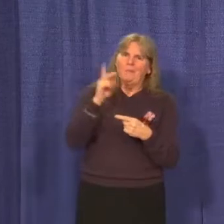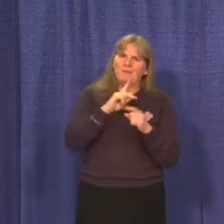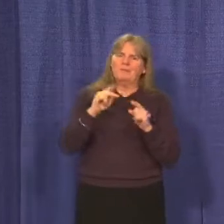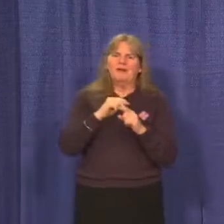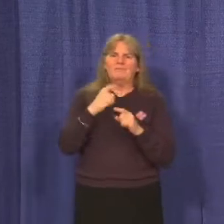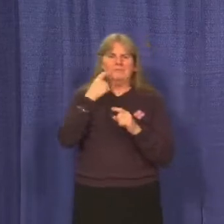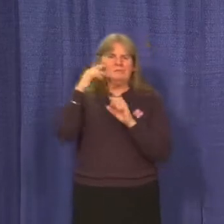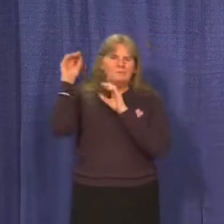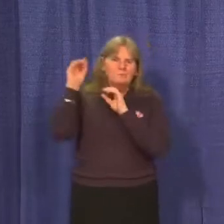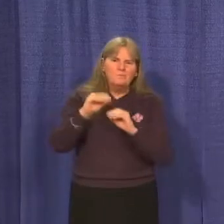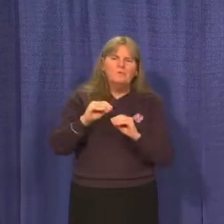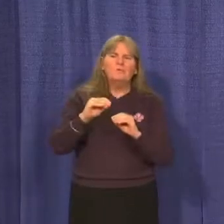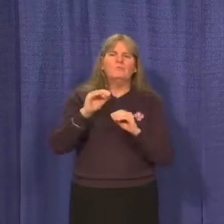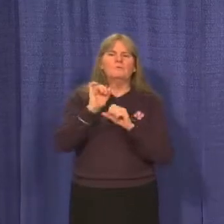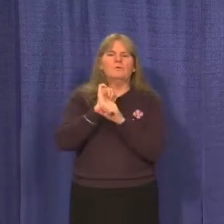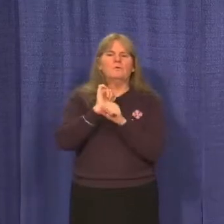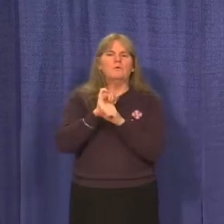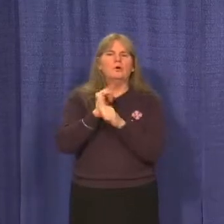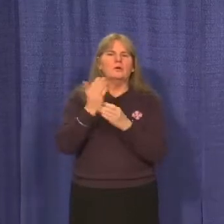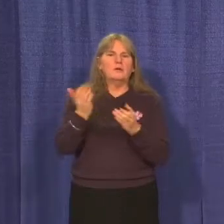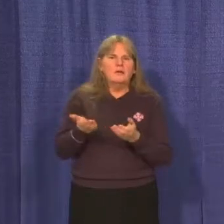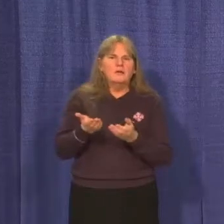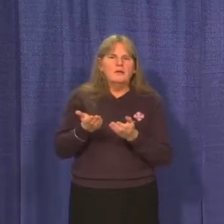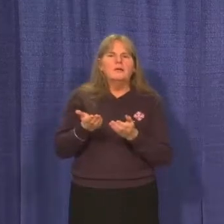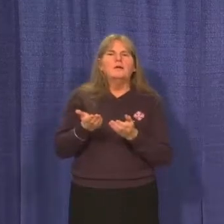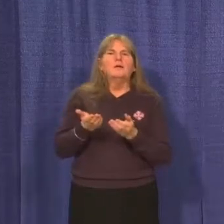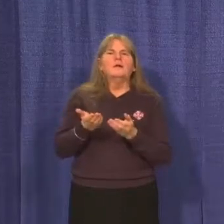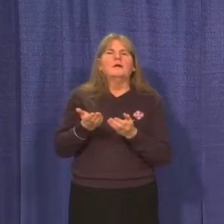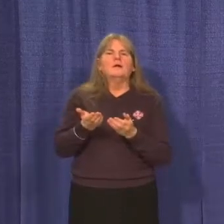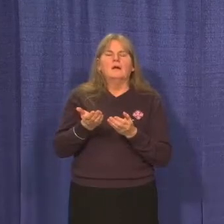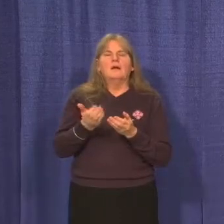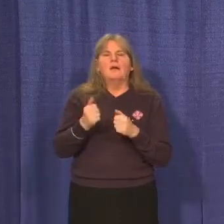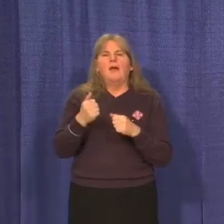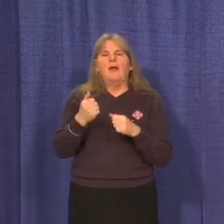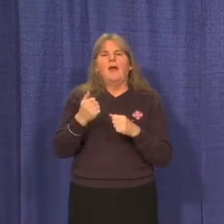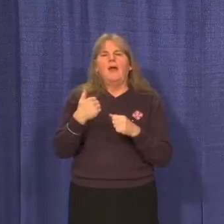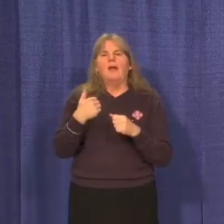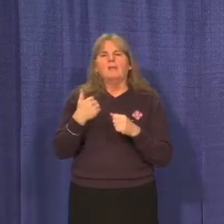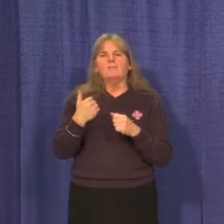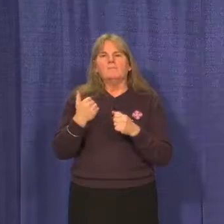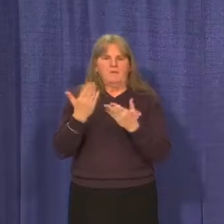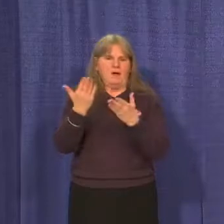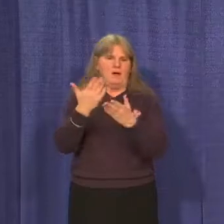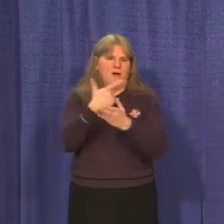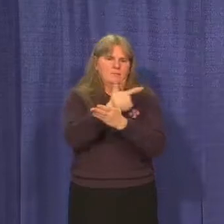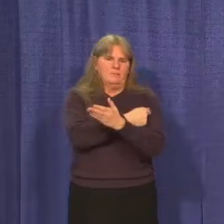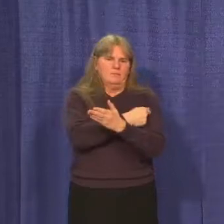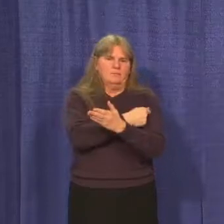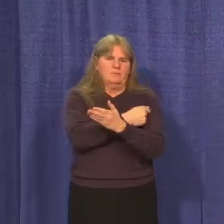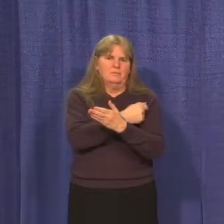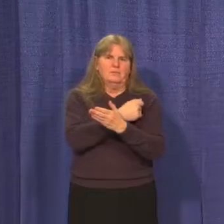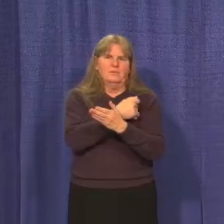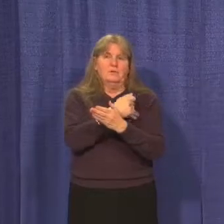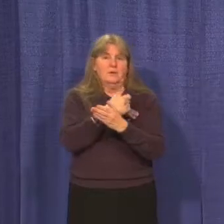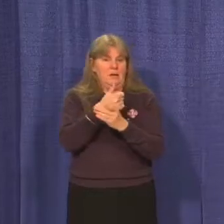And if people are living here in eligible, so if you don't have your healthcare card but you